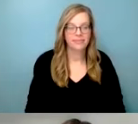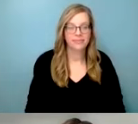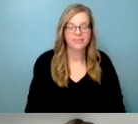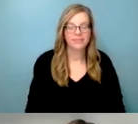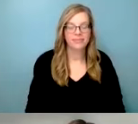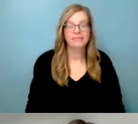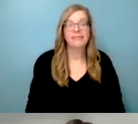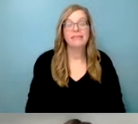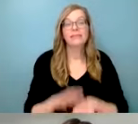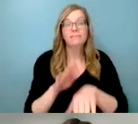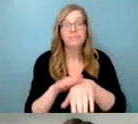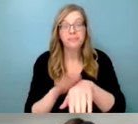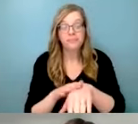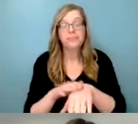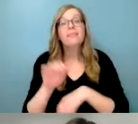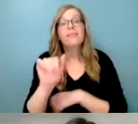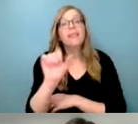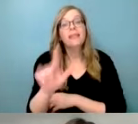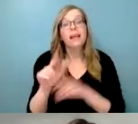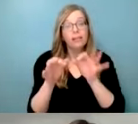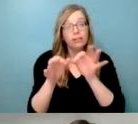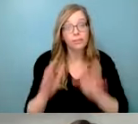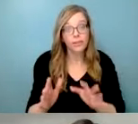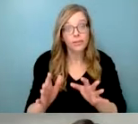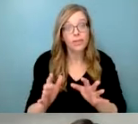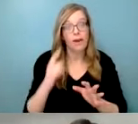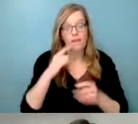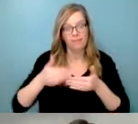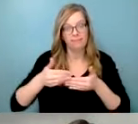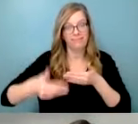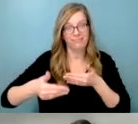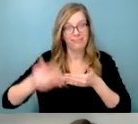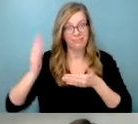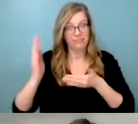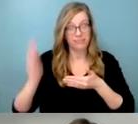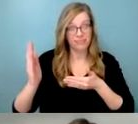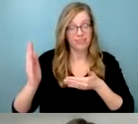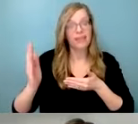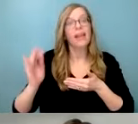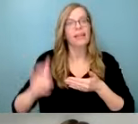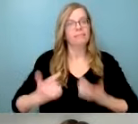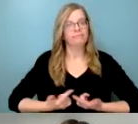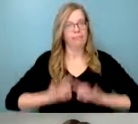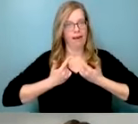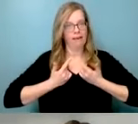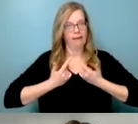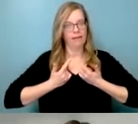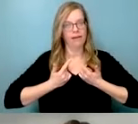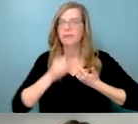disclaimer asl interpretation for the following content was presented live and was not pre-recorded